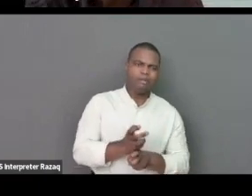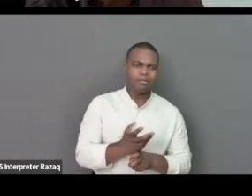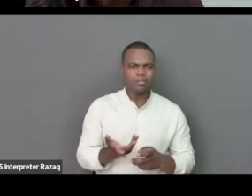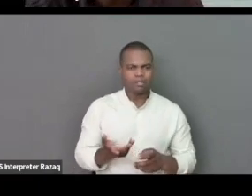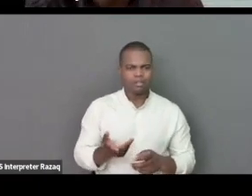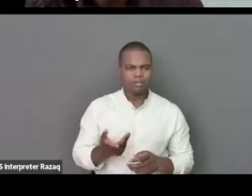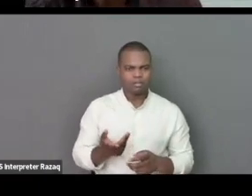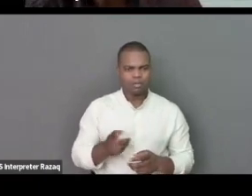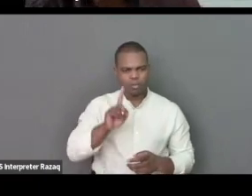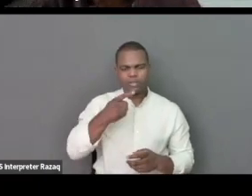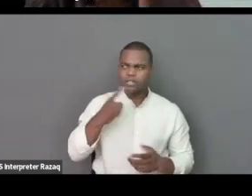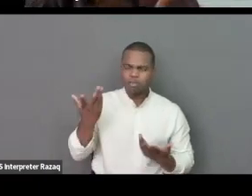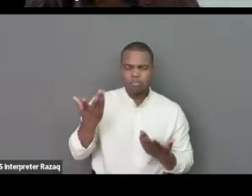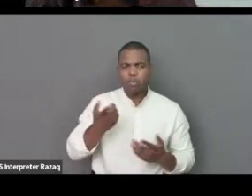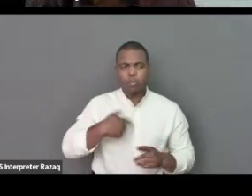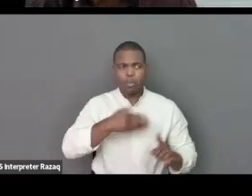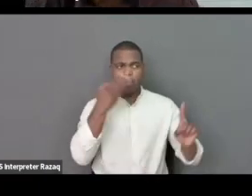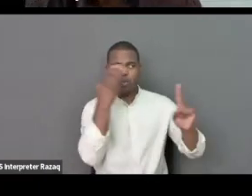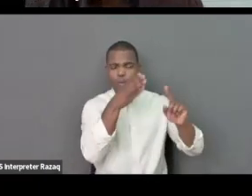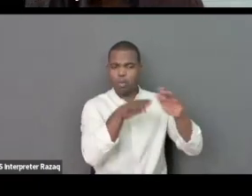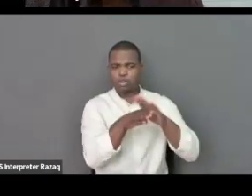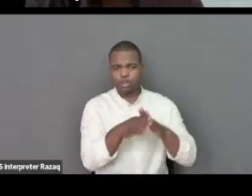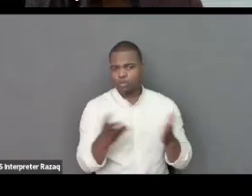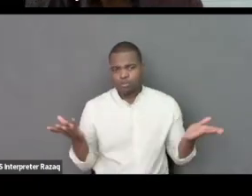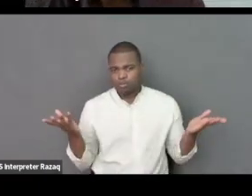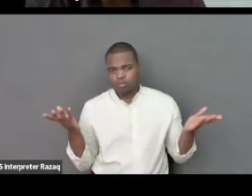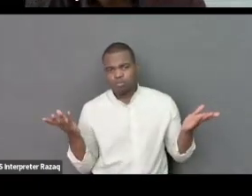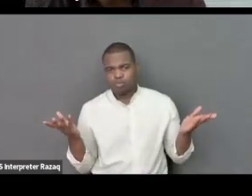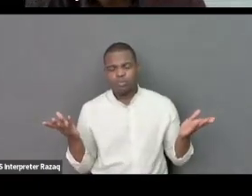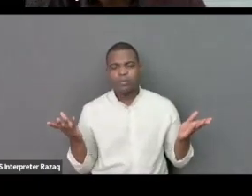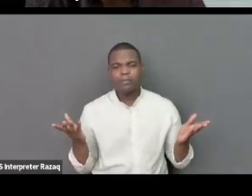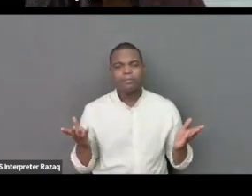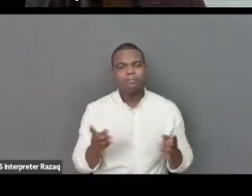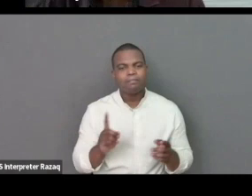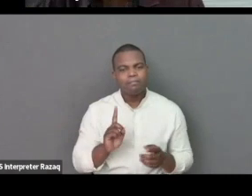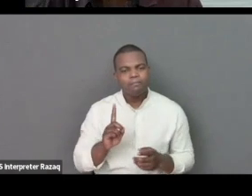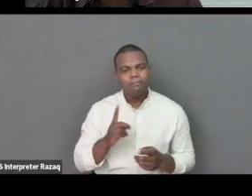with more than 10,000 pages, where it's difficult to keep an eye